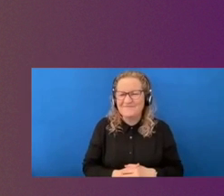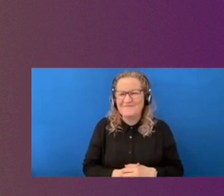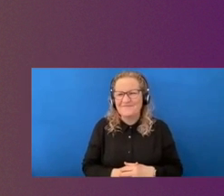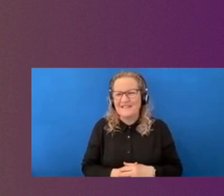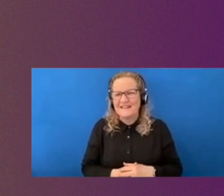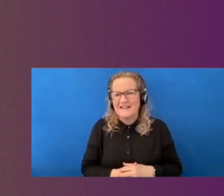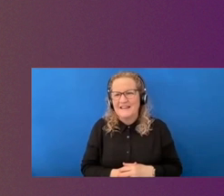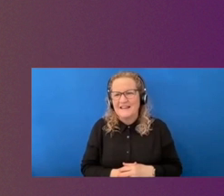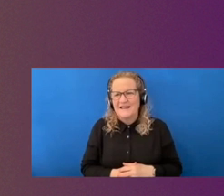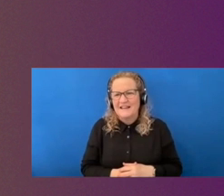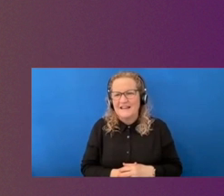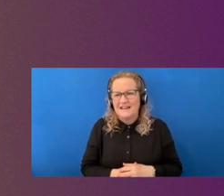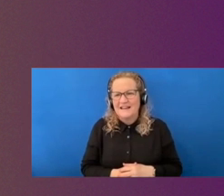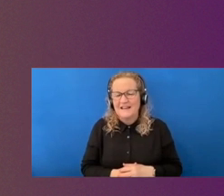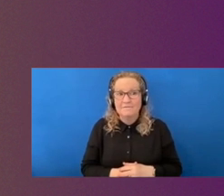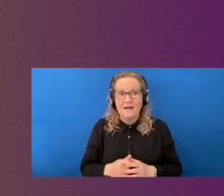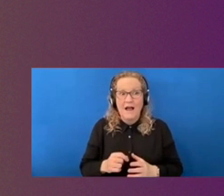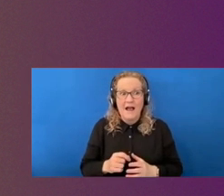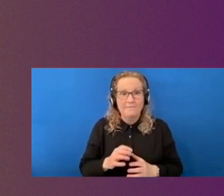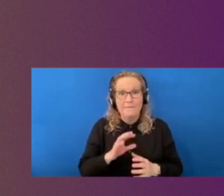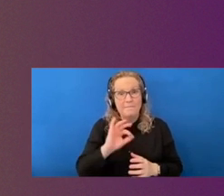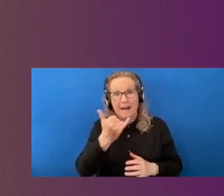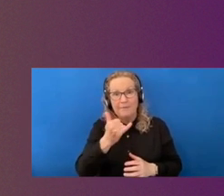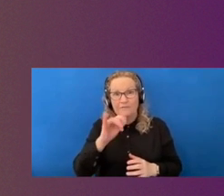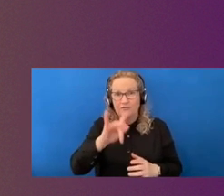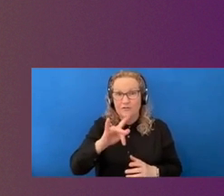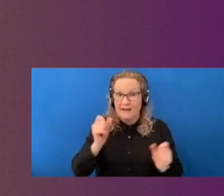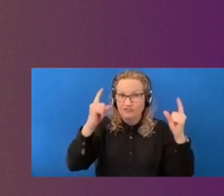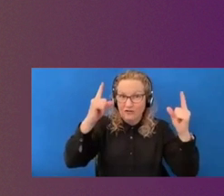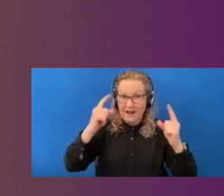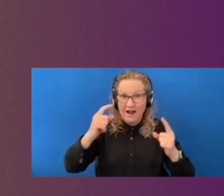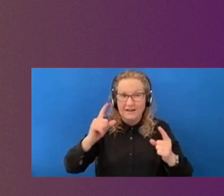already i'm really big on lived experience so get people with live experience uh working in